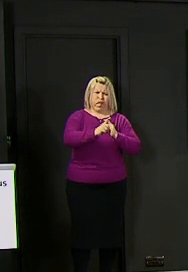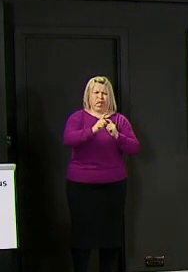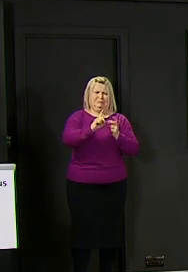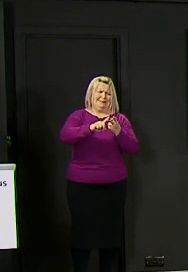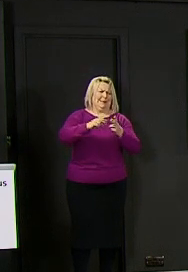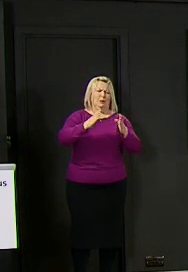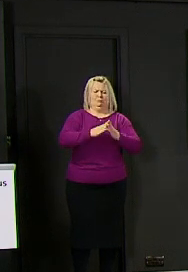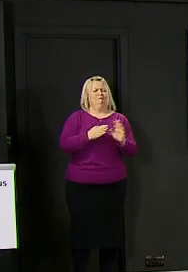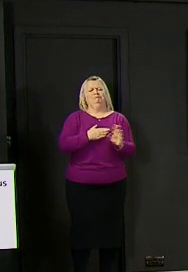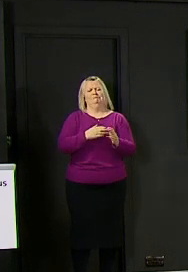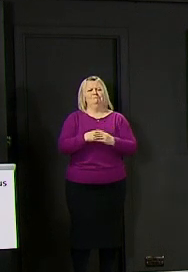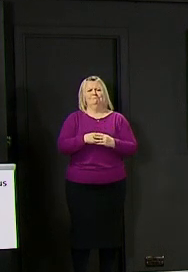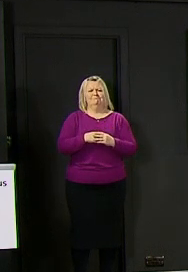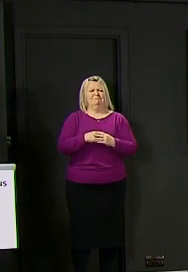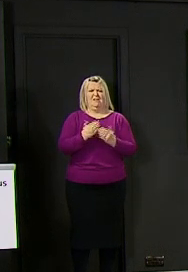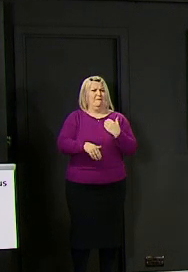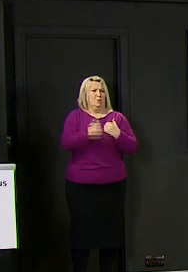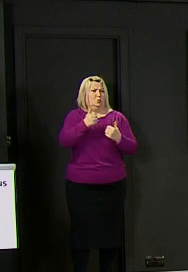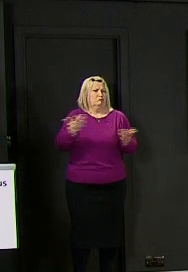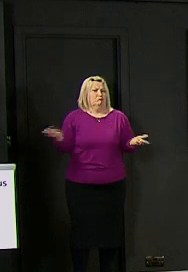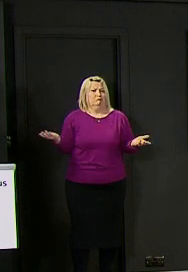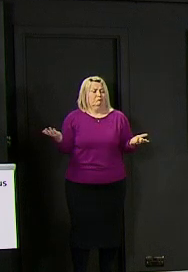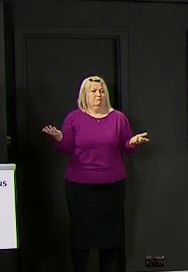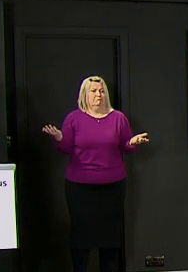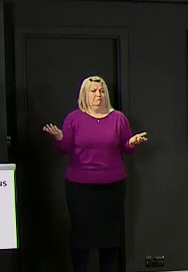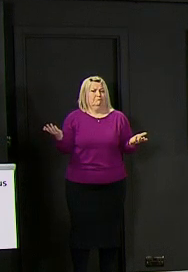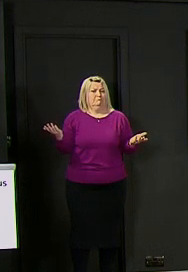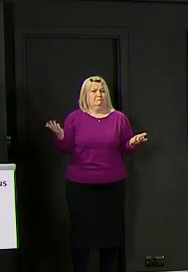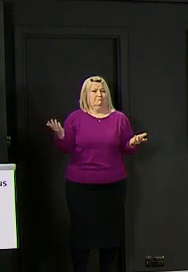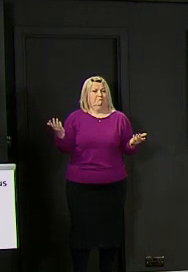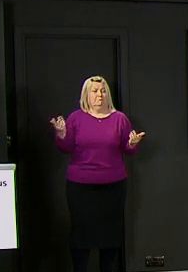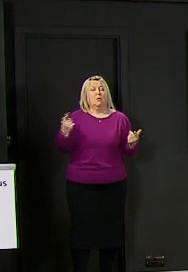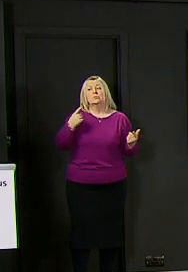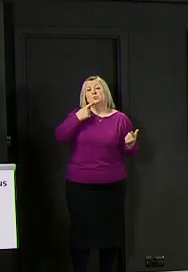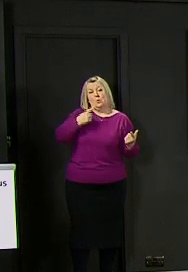they were made apparent to me late on Saturday night.